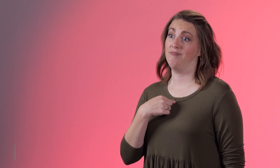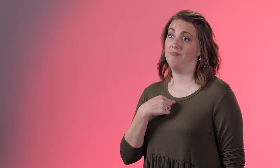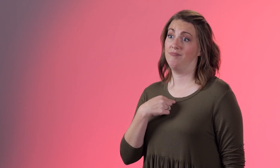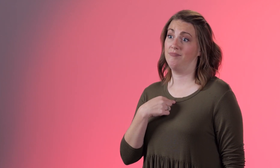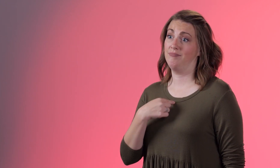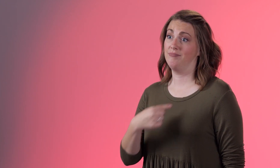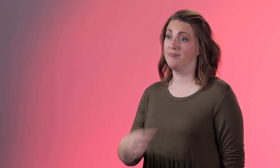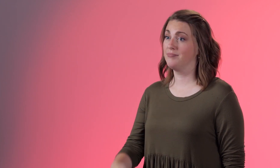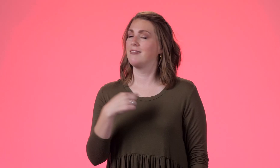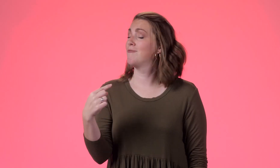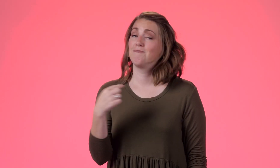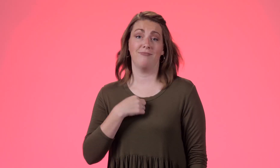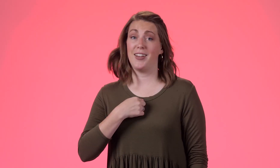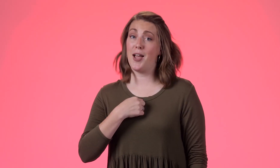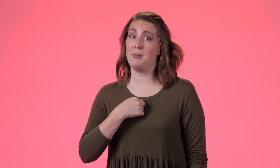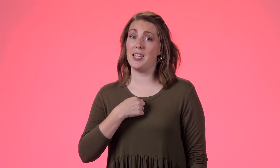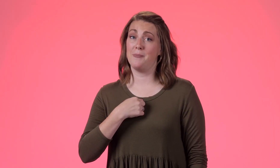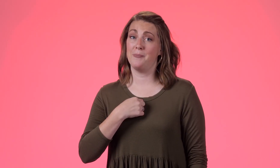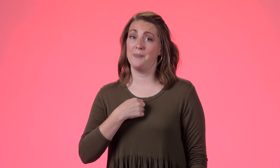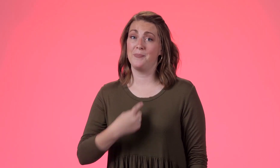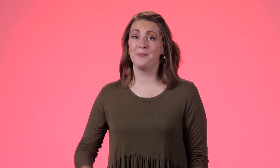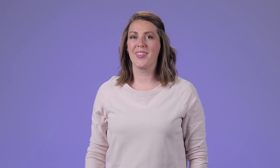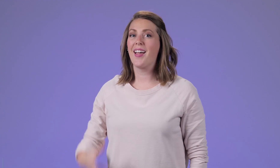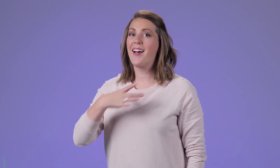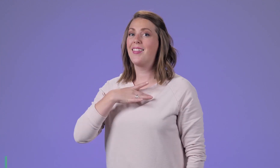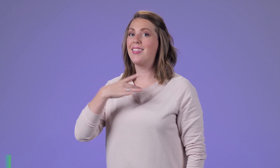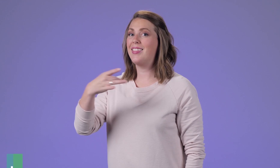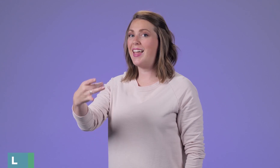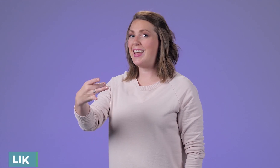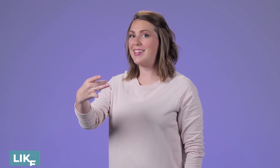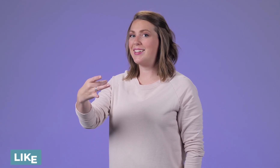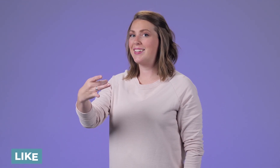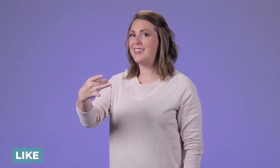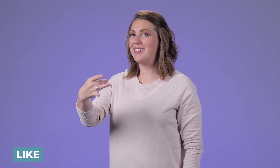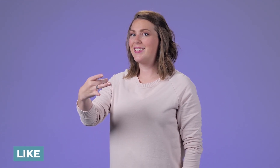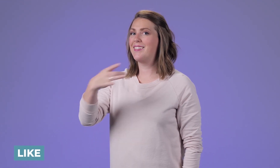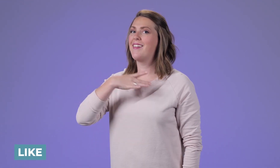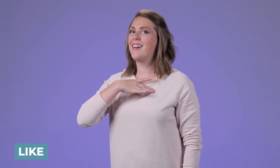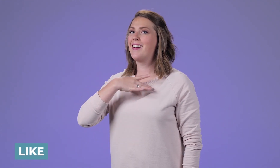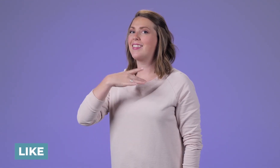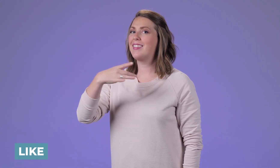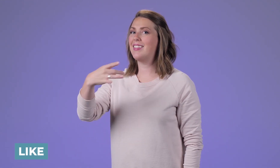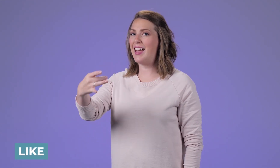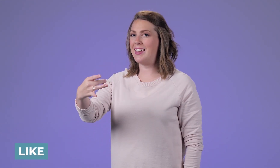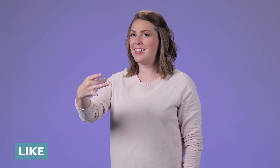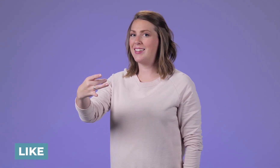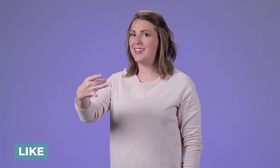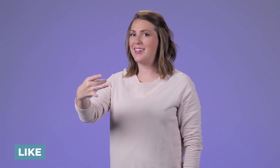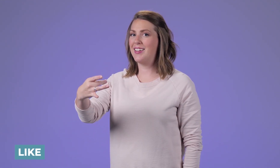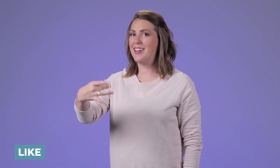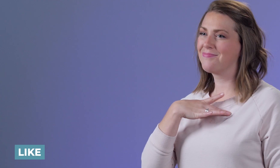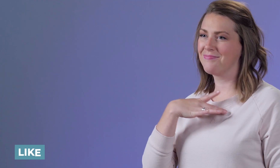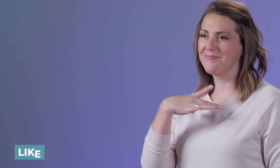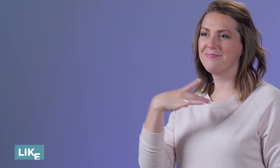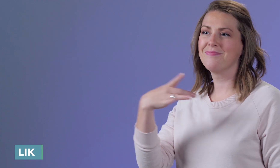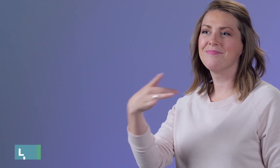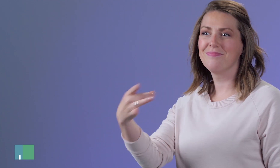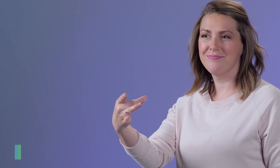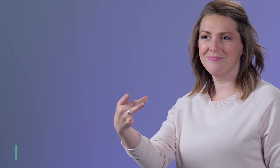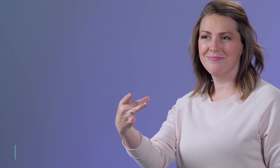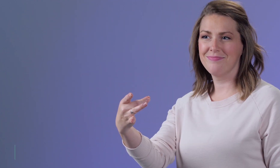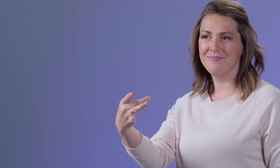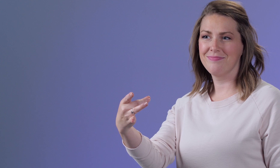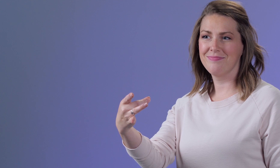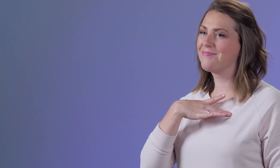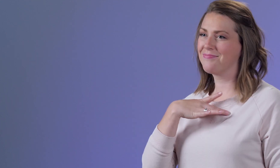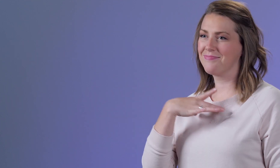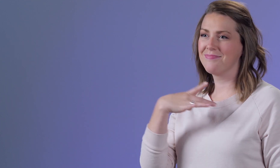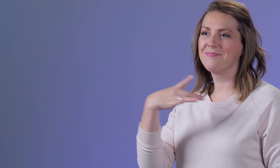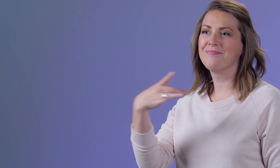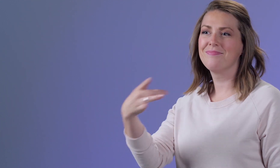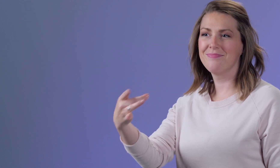and shaking your head not me like like you're using your thumb and your middle finger and